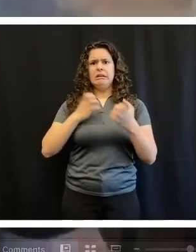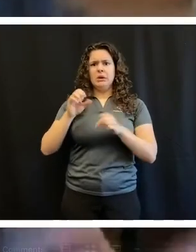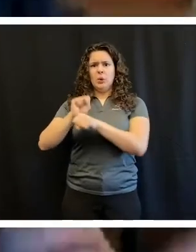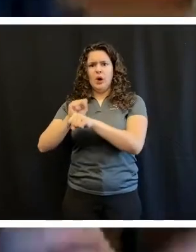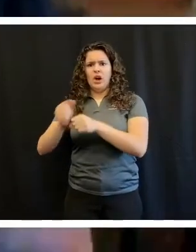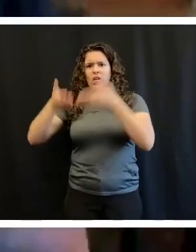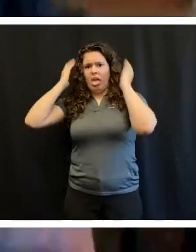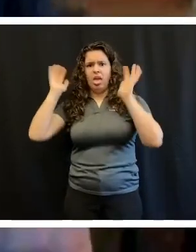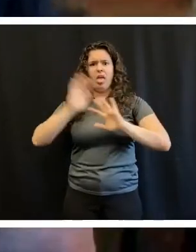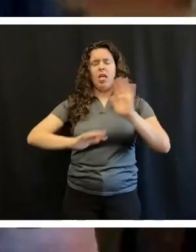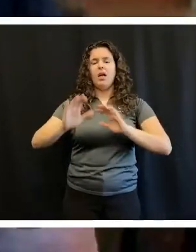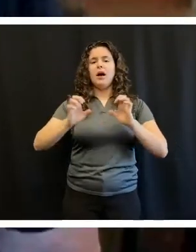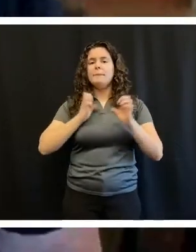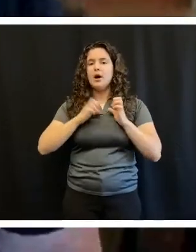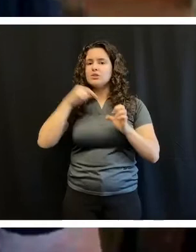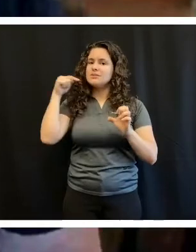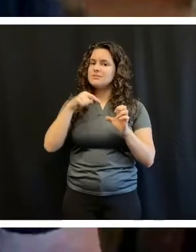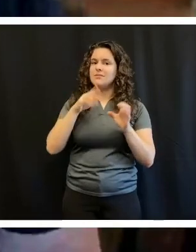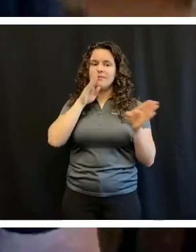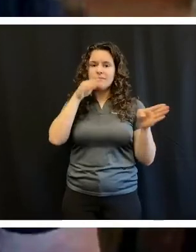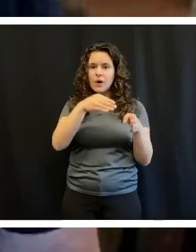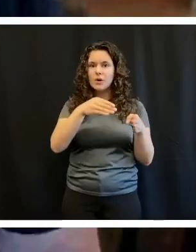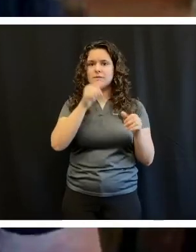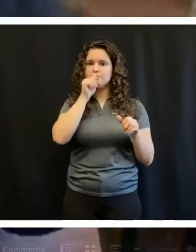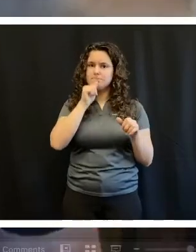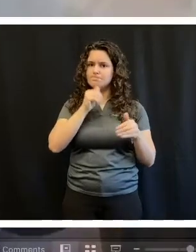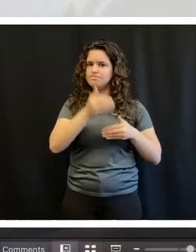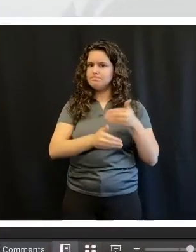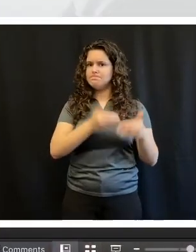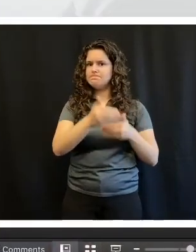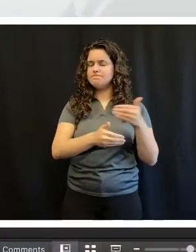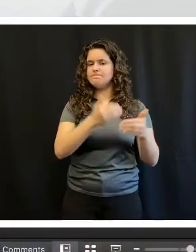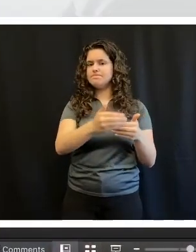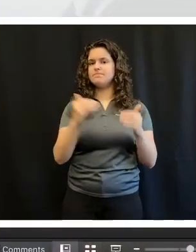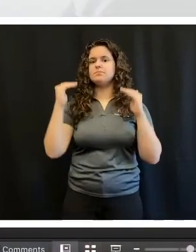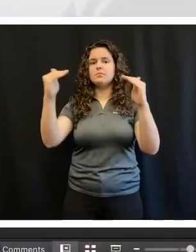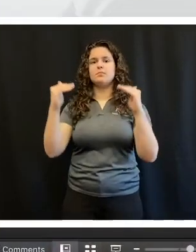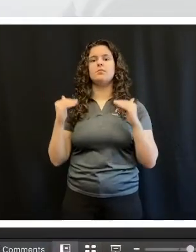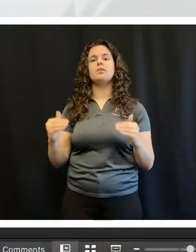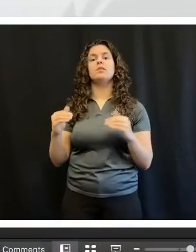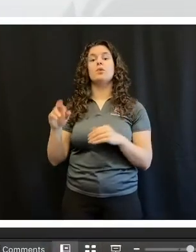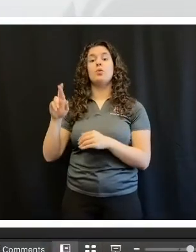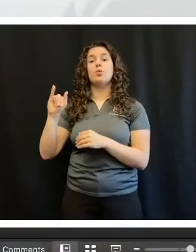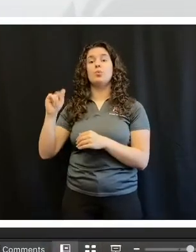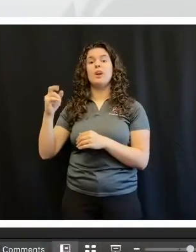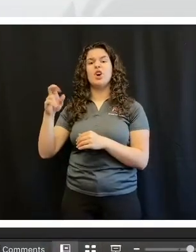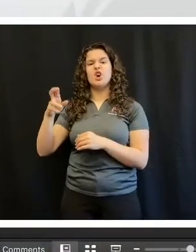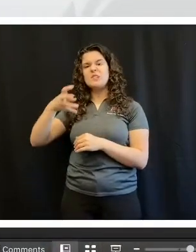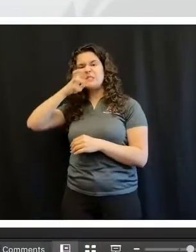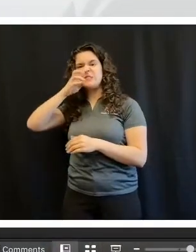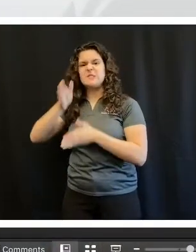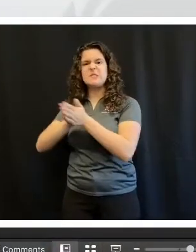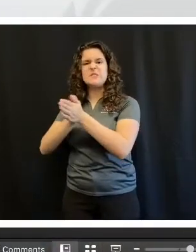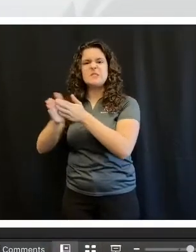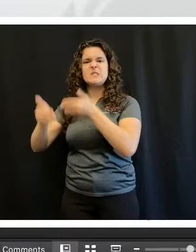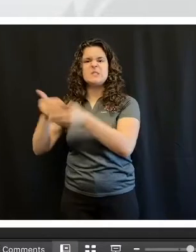And the other is right now, this is about relationships over rigor. We've got to stay connected to those students